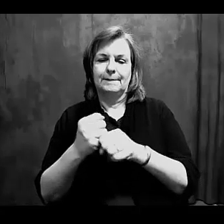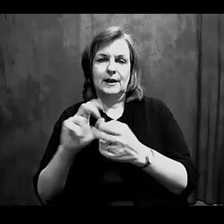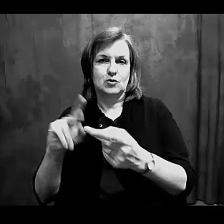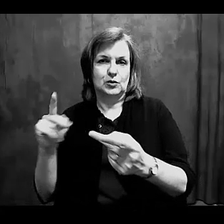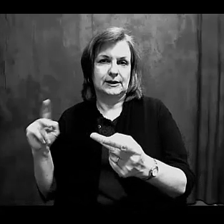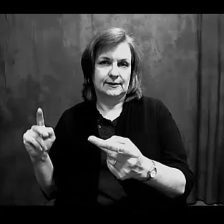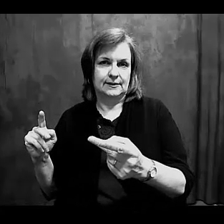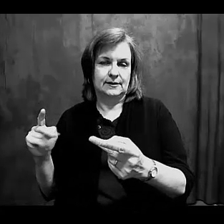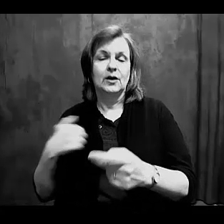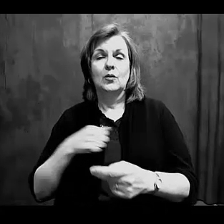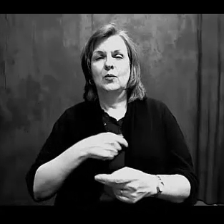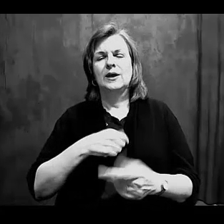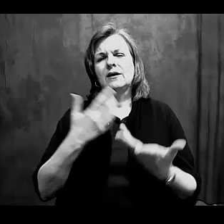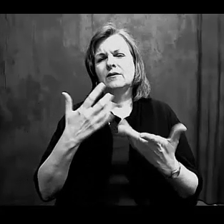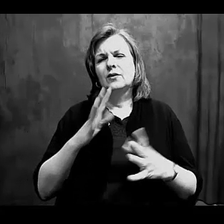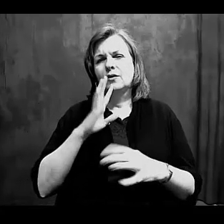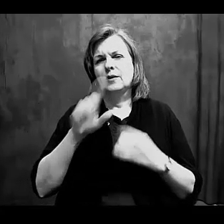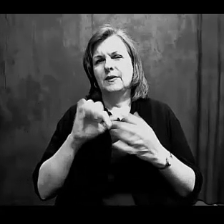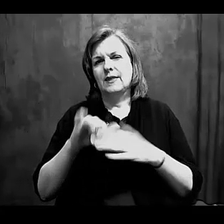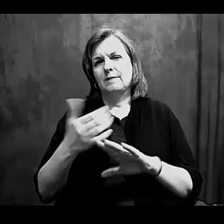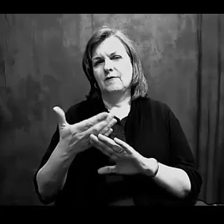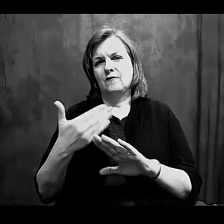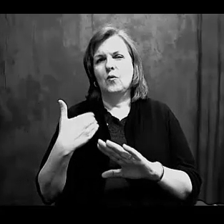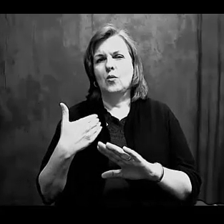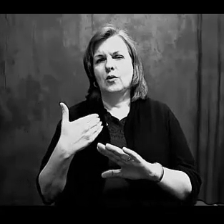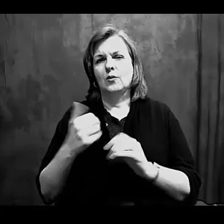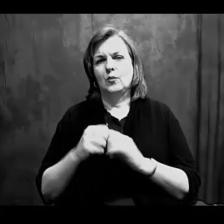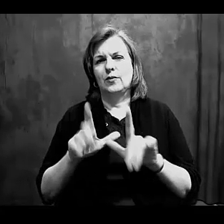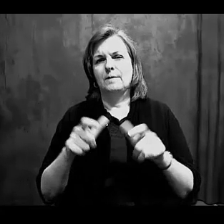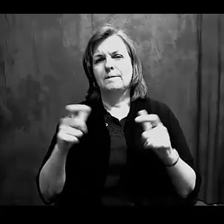we've talked about this before when we talked macromolecules